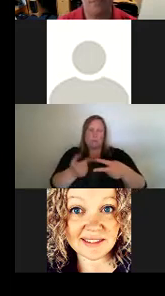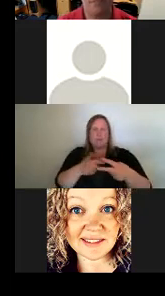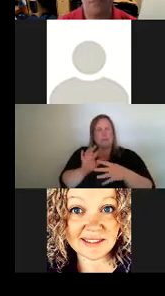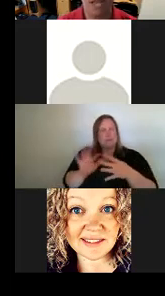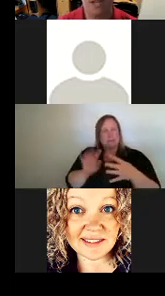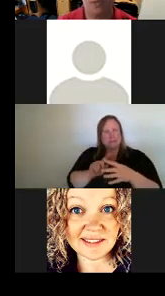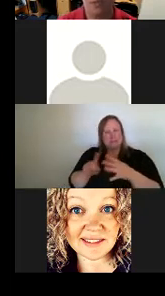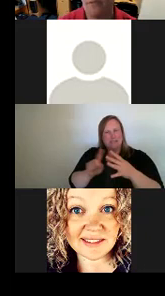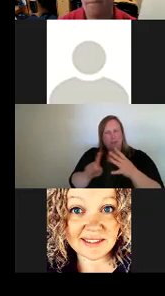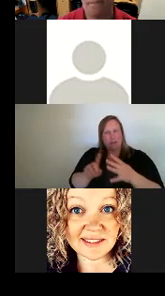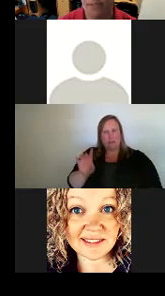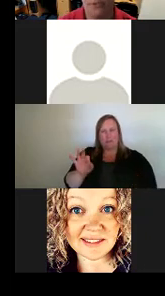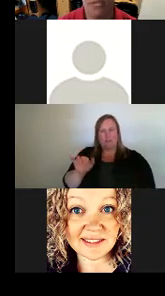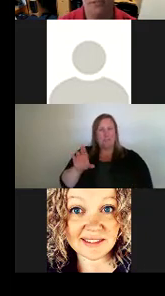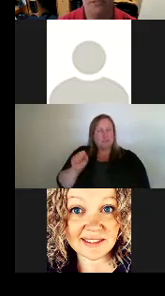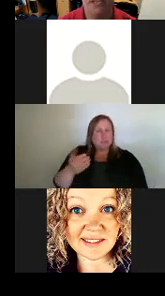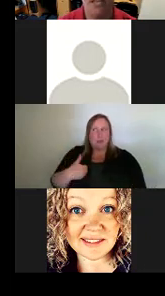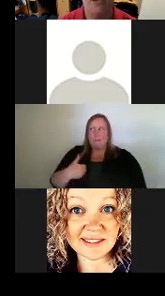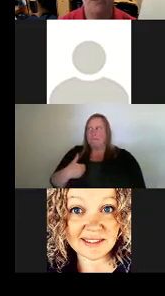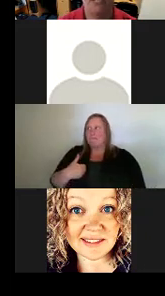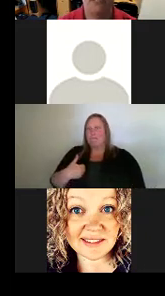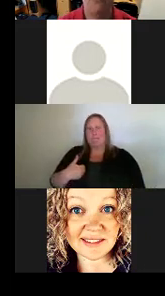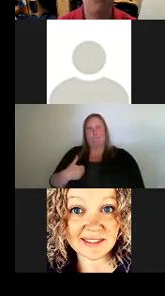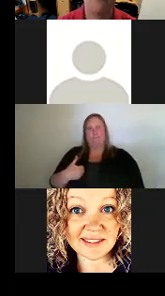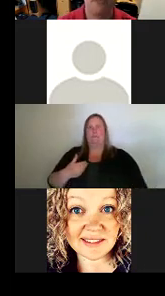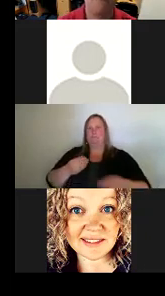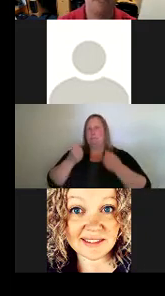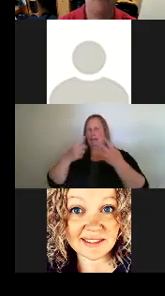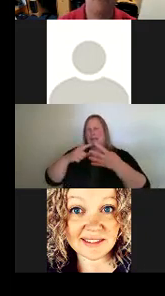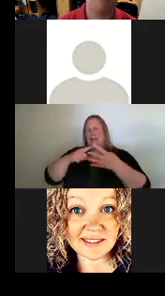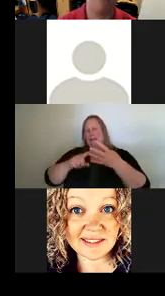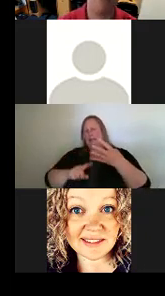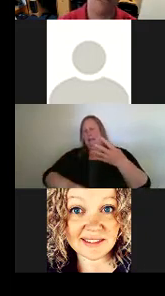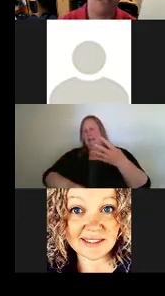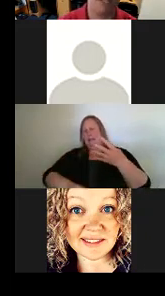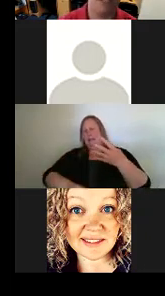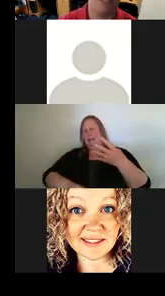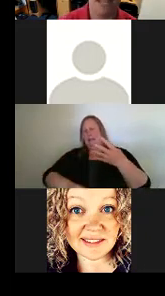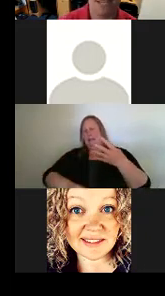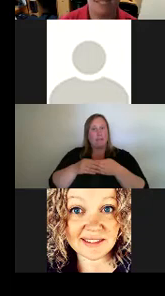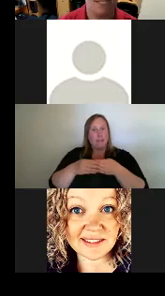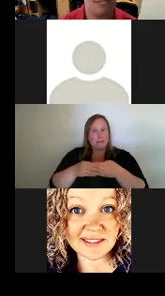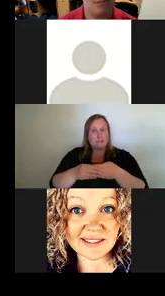FEATURE SETS AND YOU HAVE A LOT OF FLEXIBILITY AS FAR AS ADJUSTING THE SCANNING SETTINGS, THE READING